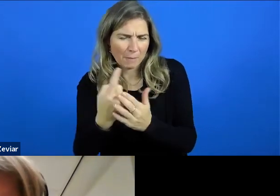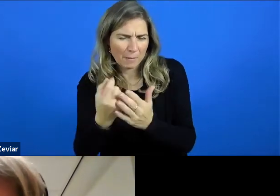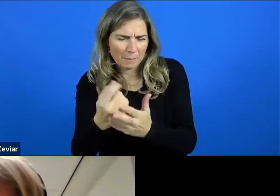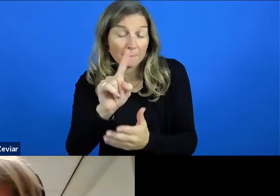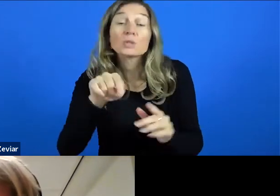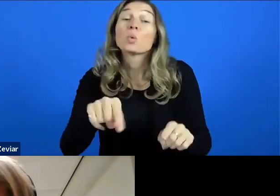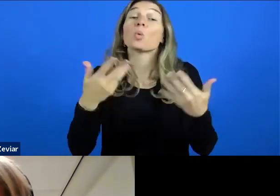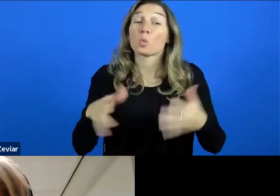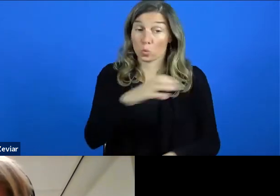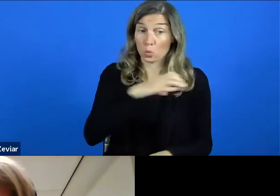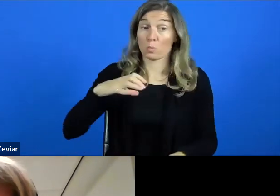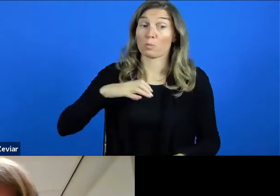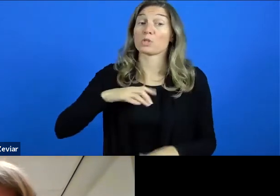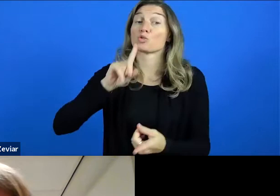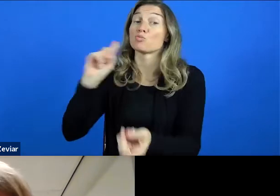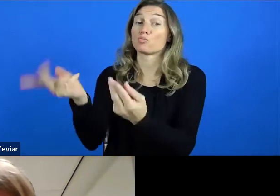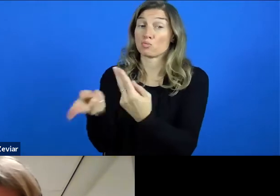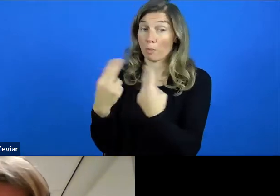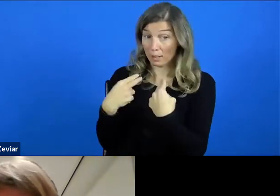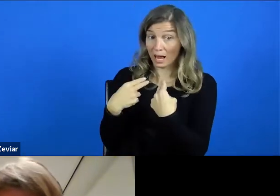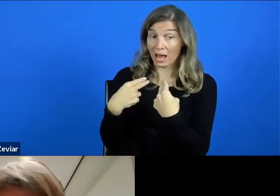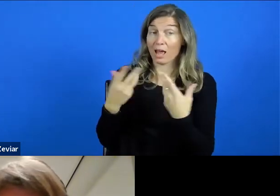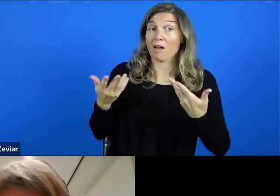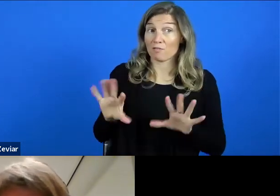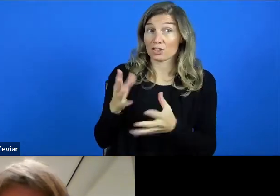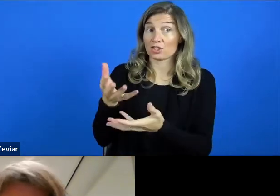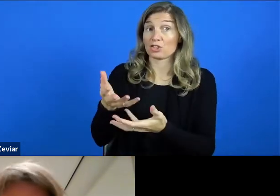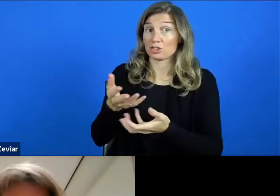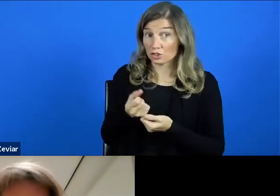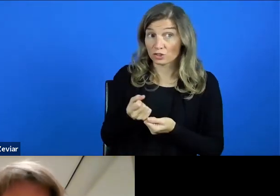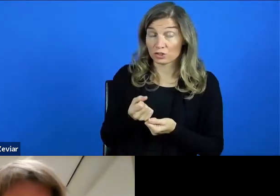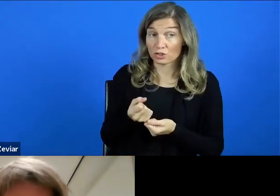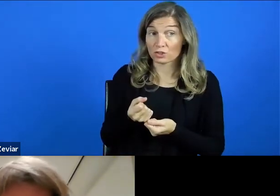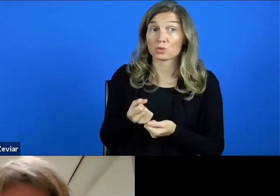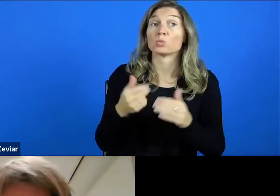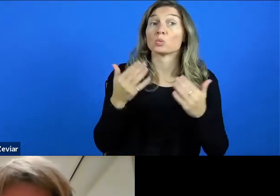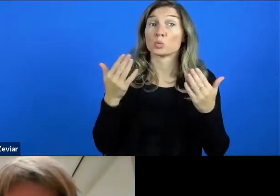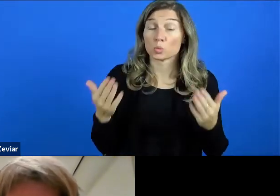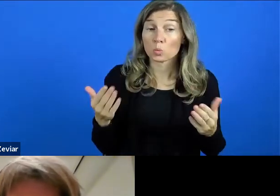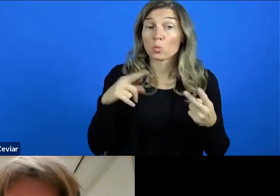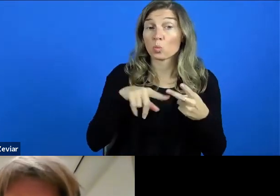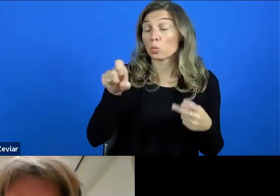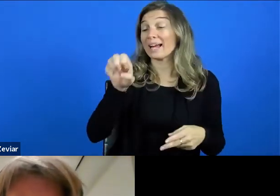and we have proposed it for targeted public consultation. EDF is one of the organizations that we consult